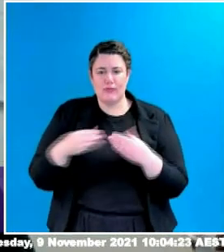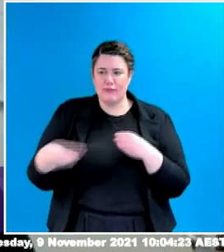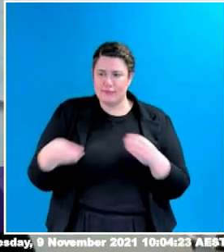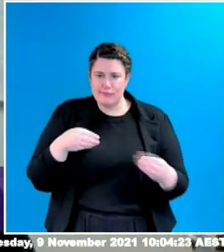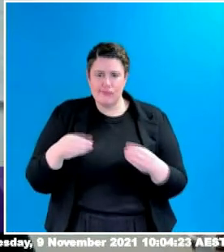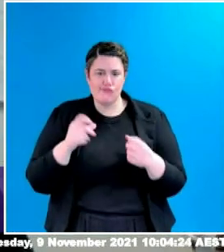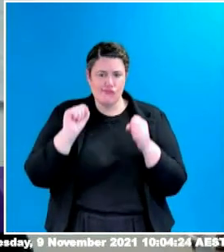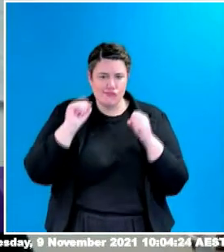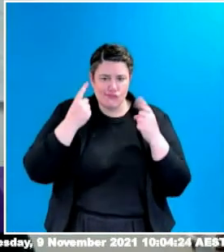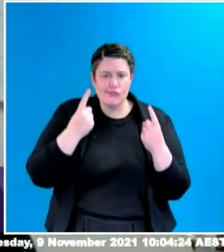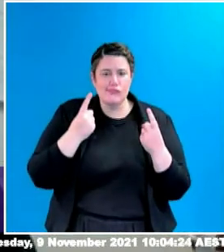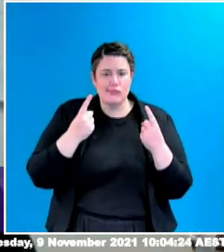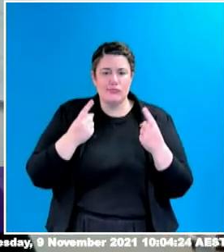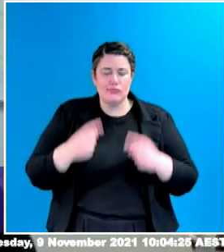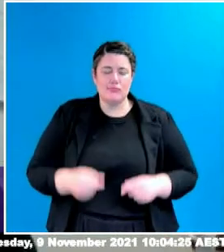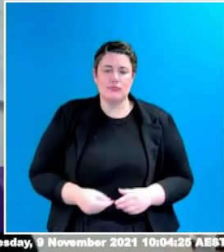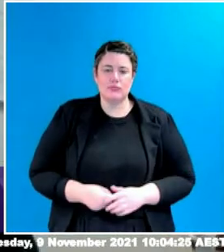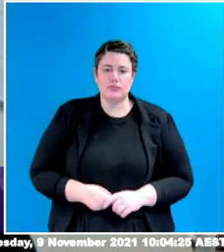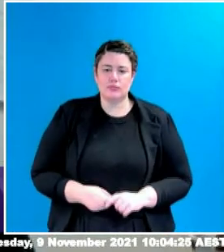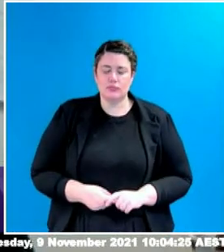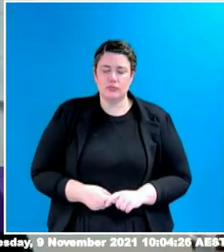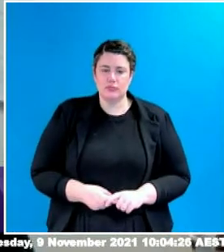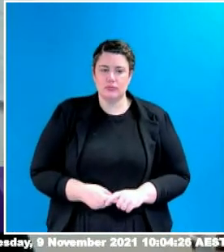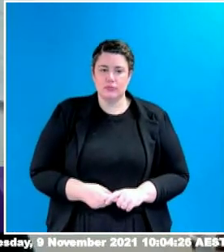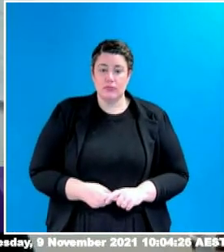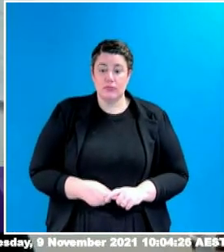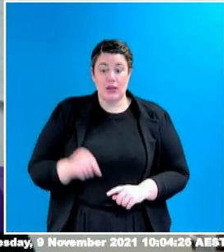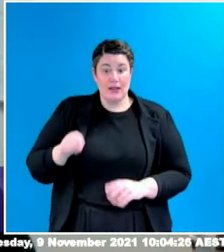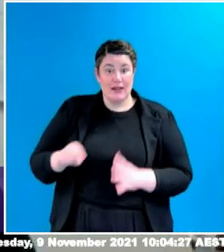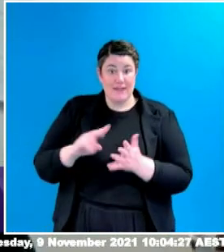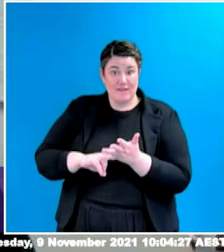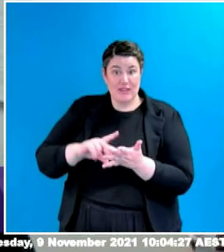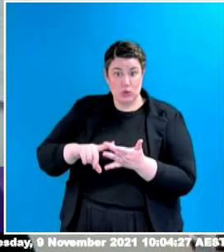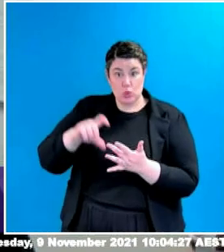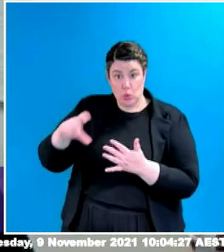As we know, certainly initially in Victoria the experience with the courts